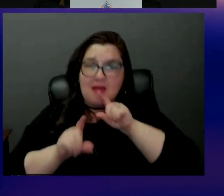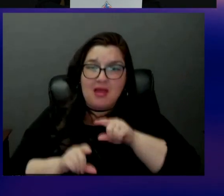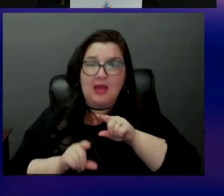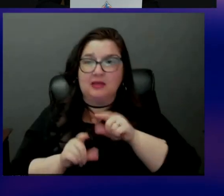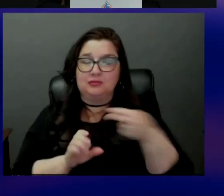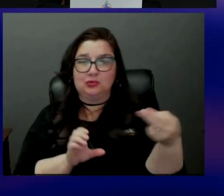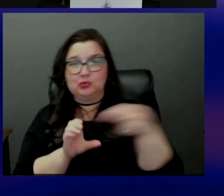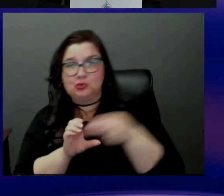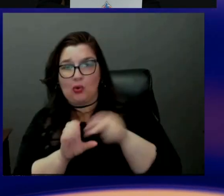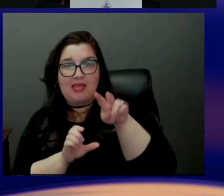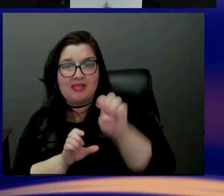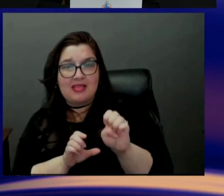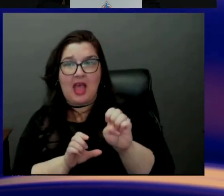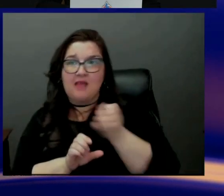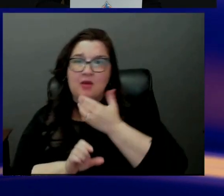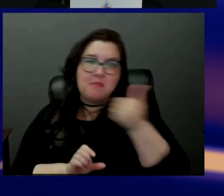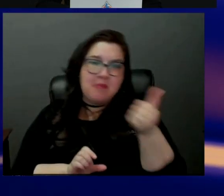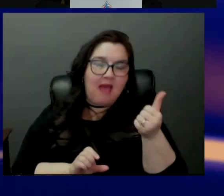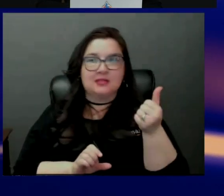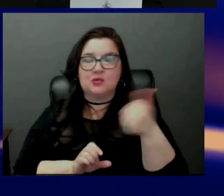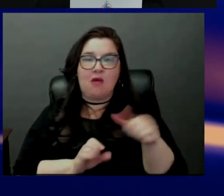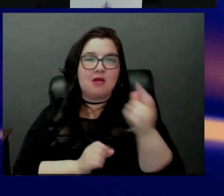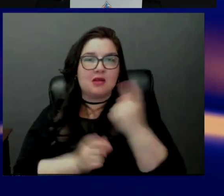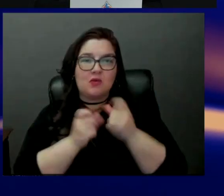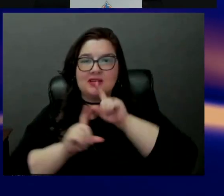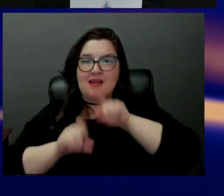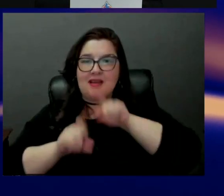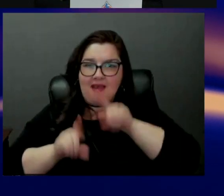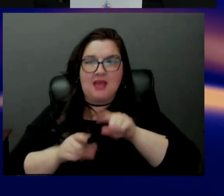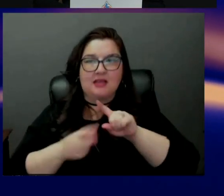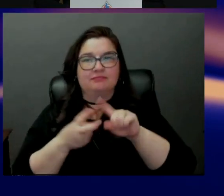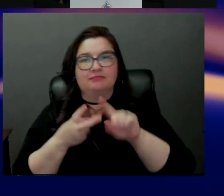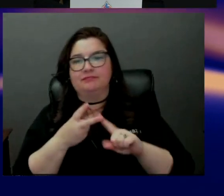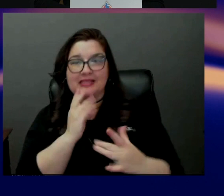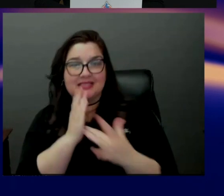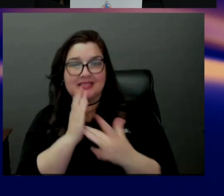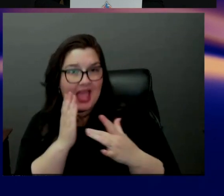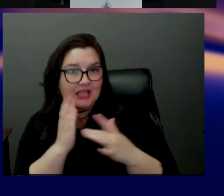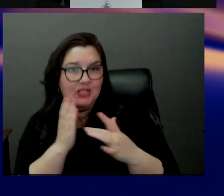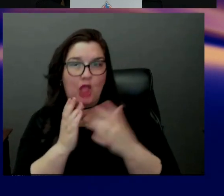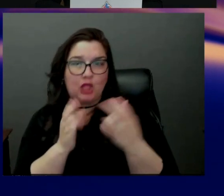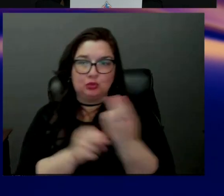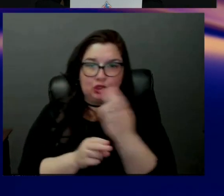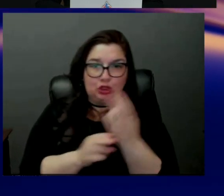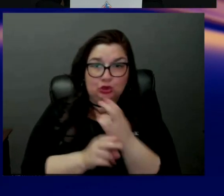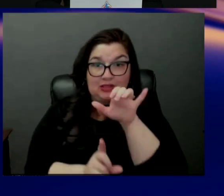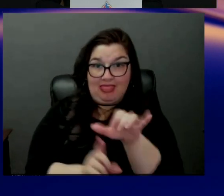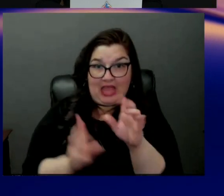and we'll do our best answer those questions, whether it be about the technology that we used in that session, in that episode,